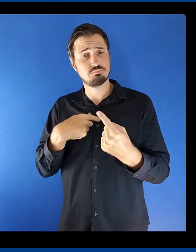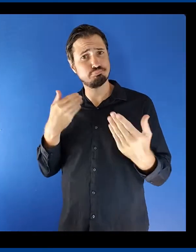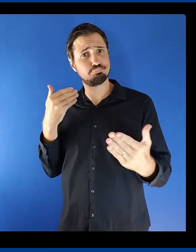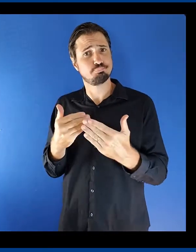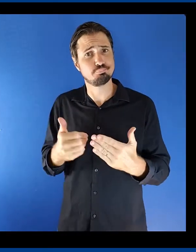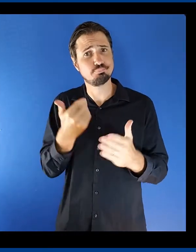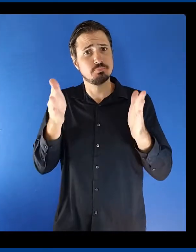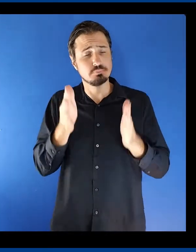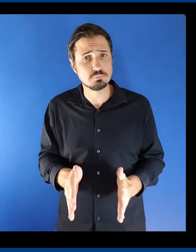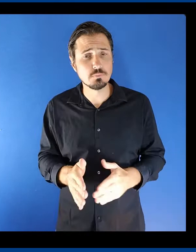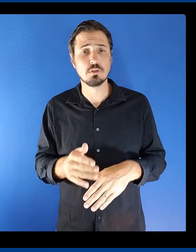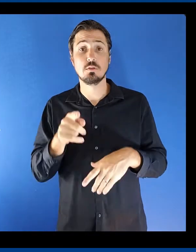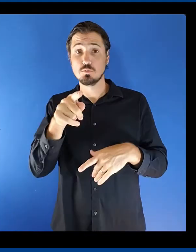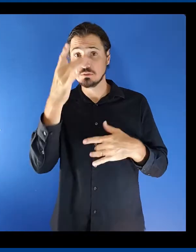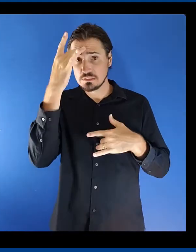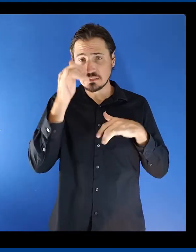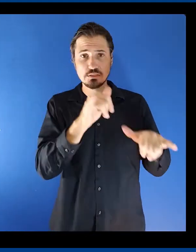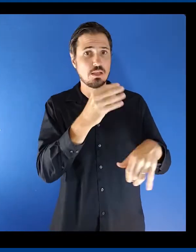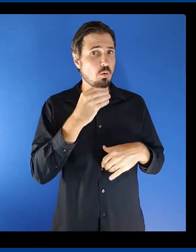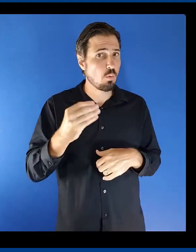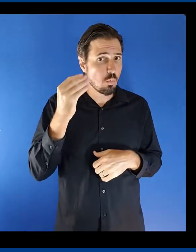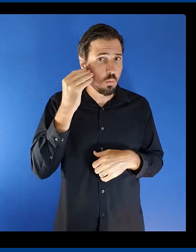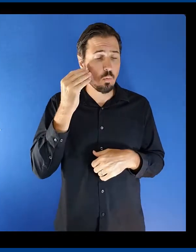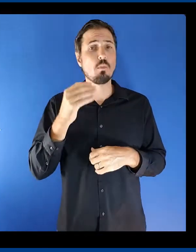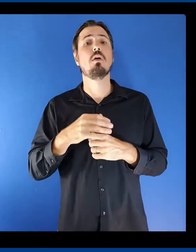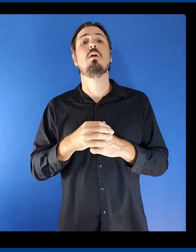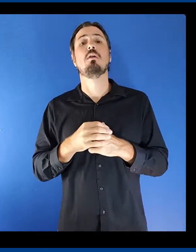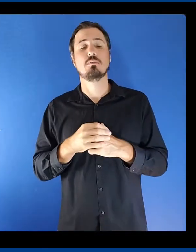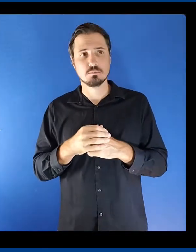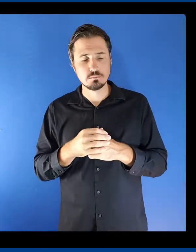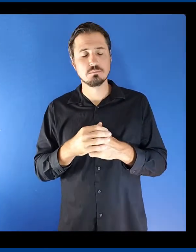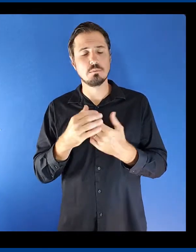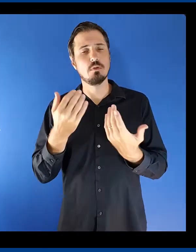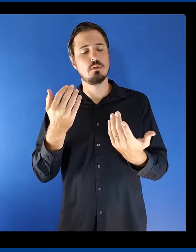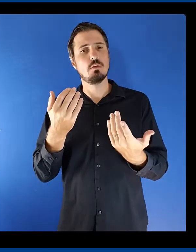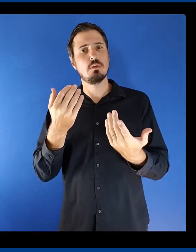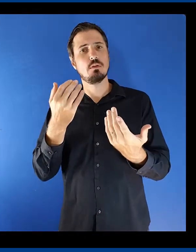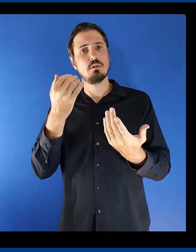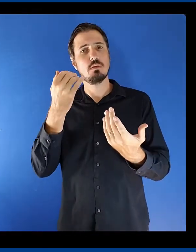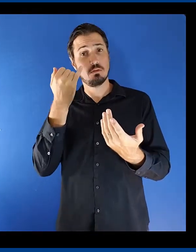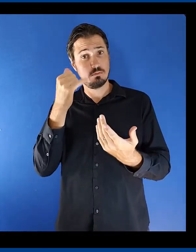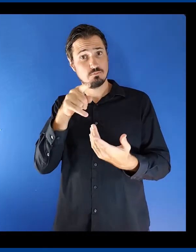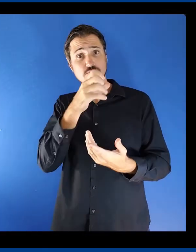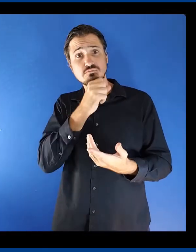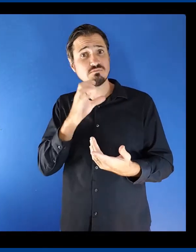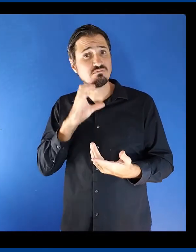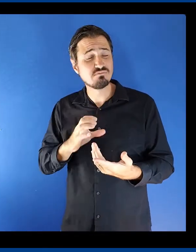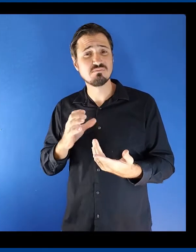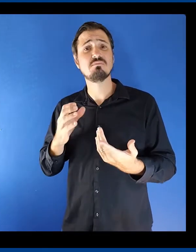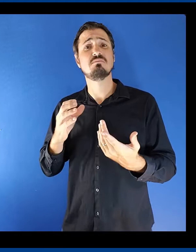Kupuna and those with underlying health conditions should continue to remain at home as much as possible.